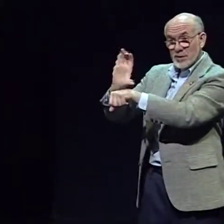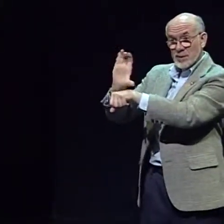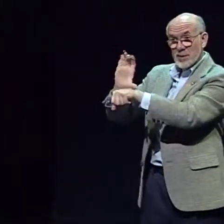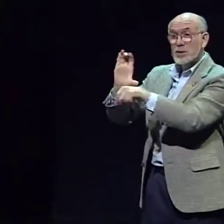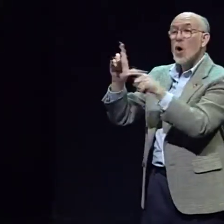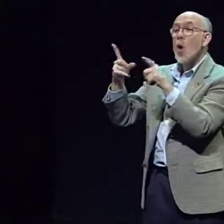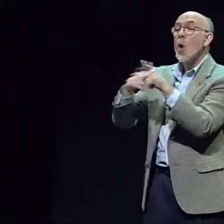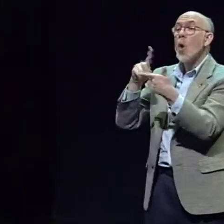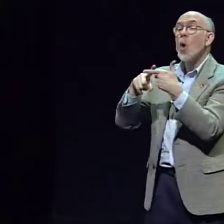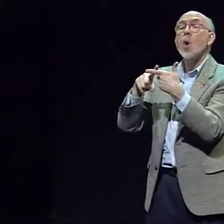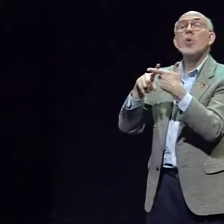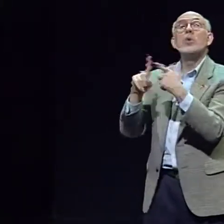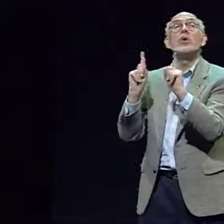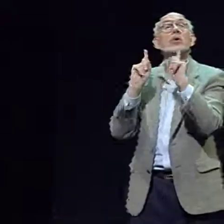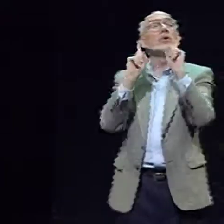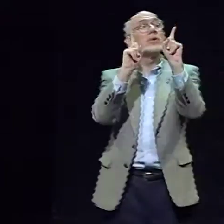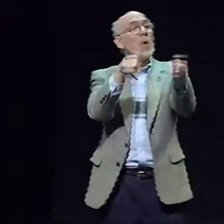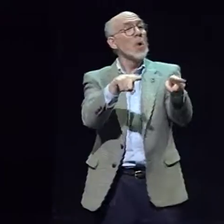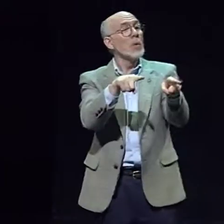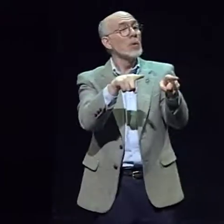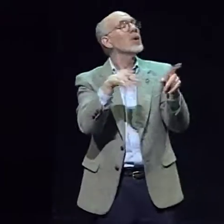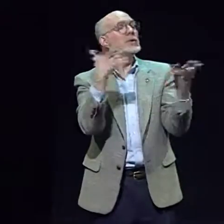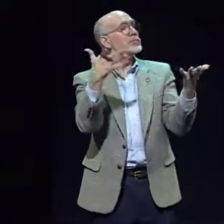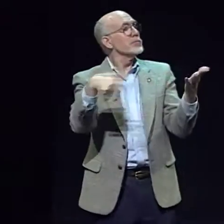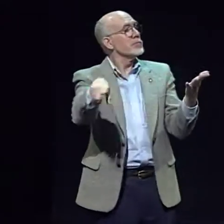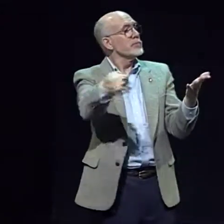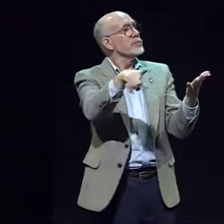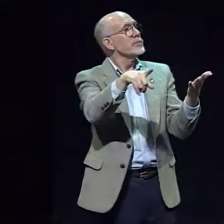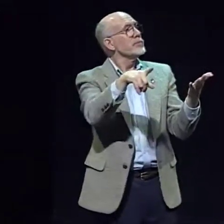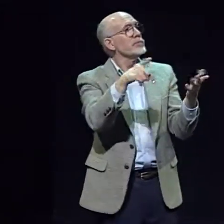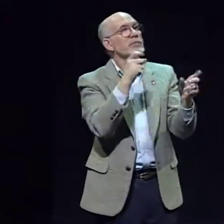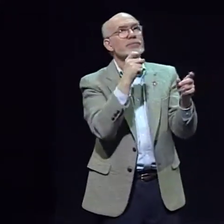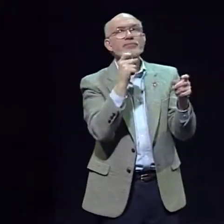FOR EXAMPLE, THE IDEA OF GOING TO CHURCH